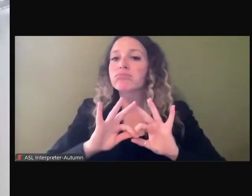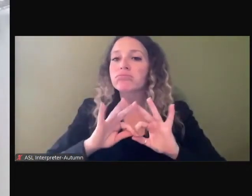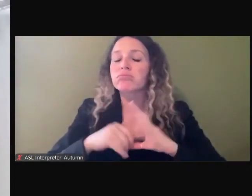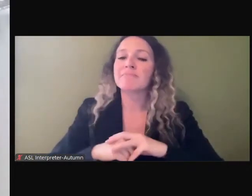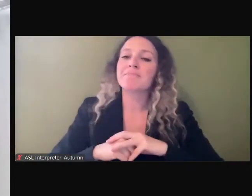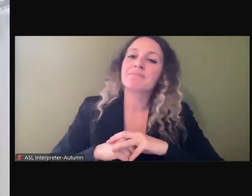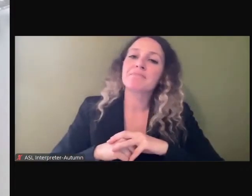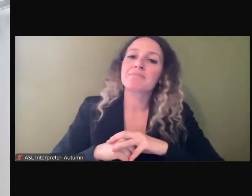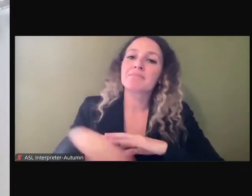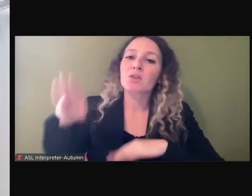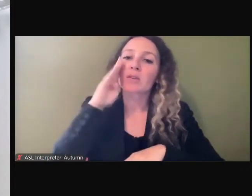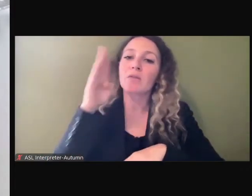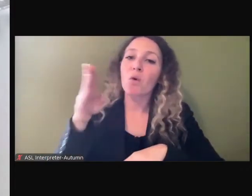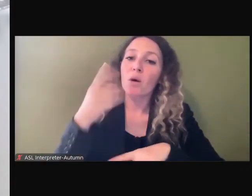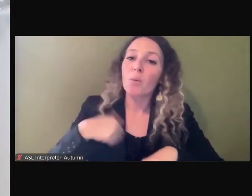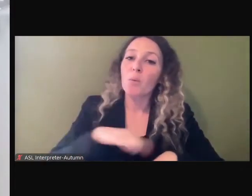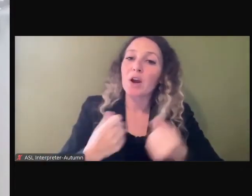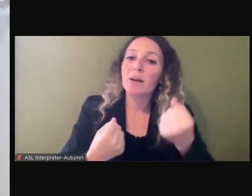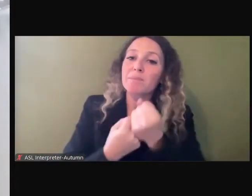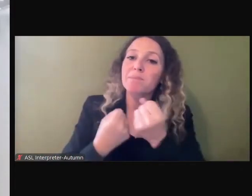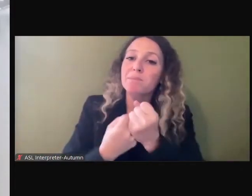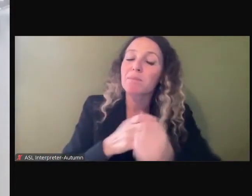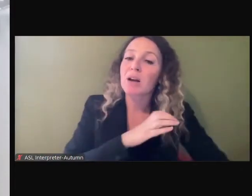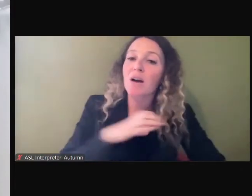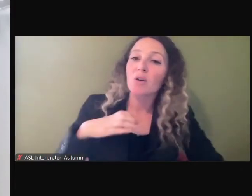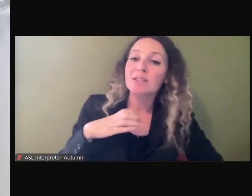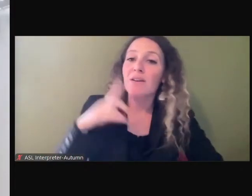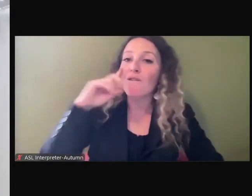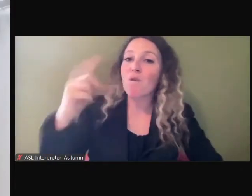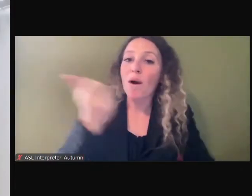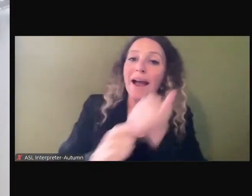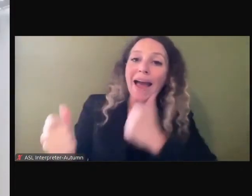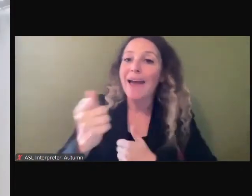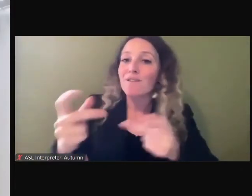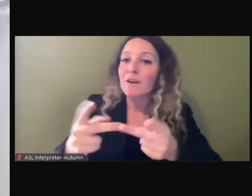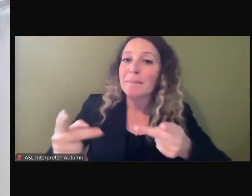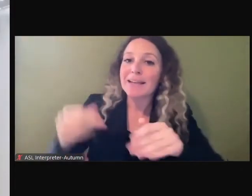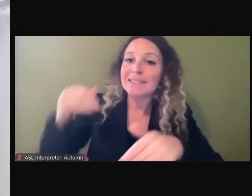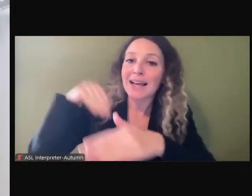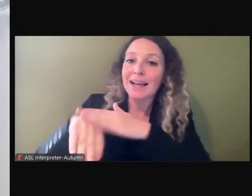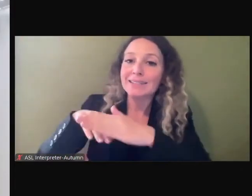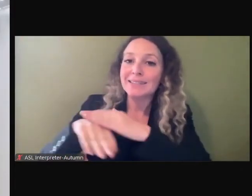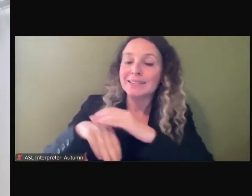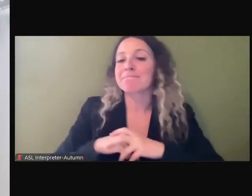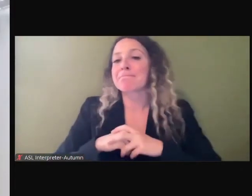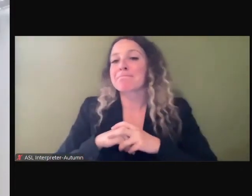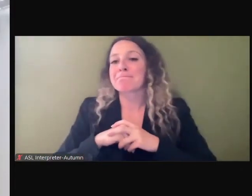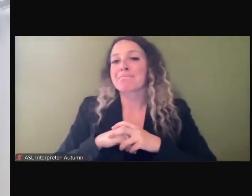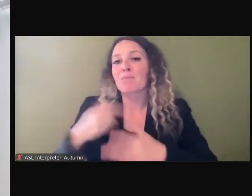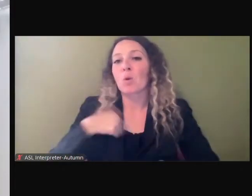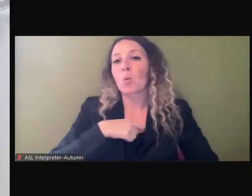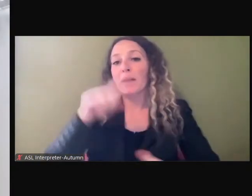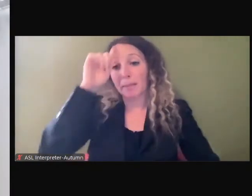we are advocating in Congress for everywhere access. We believe that patients should be